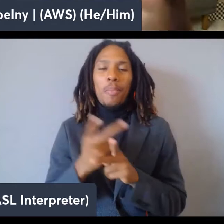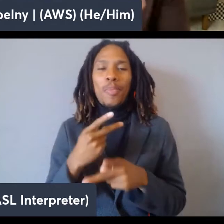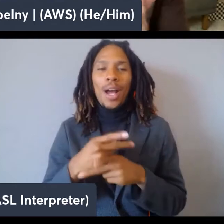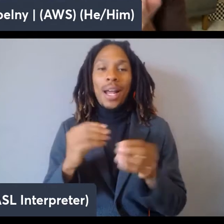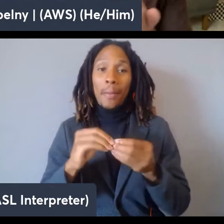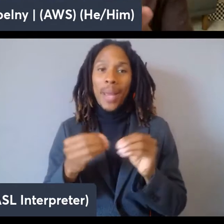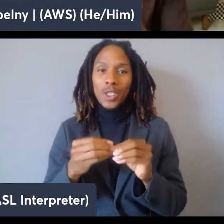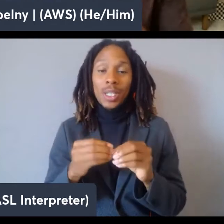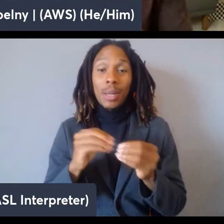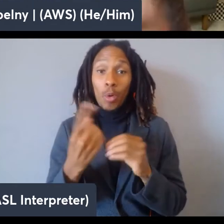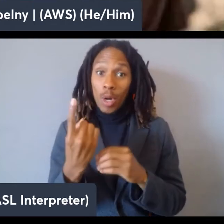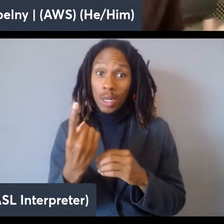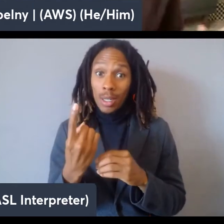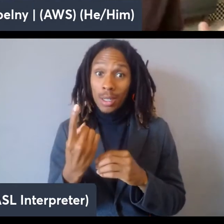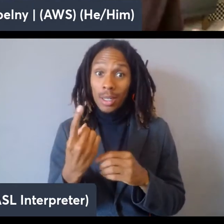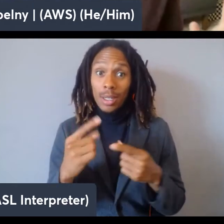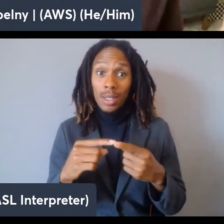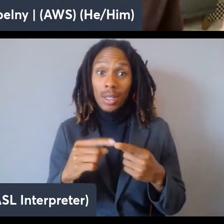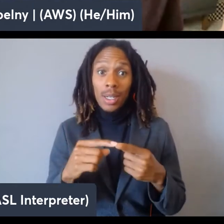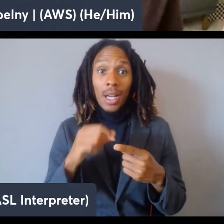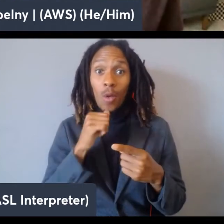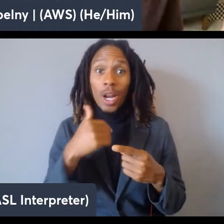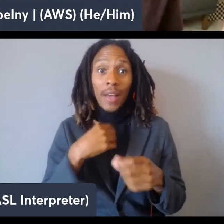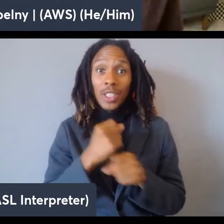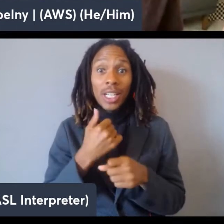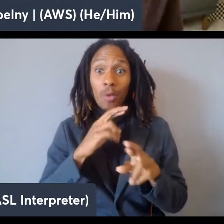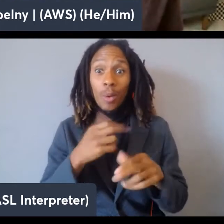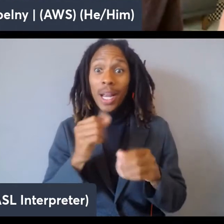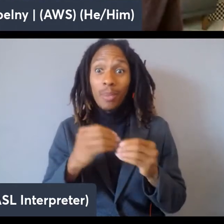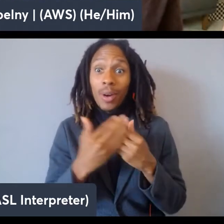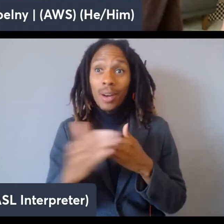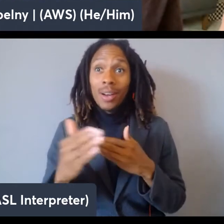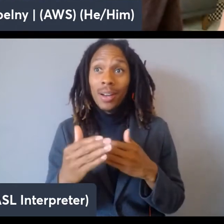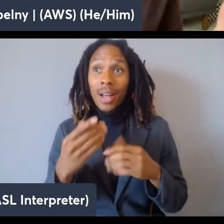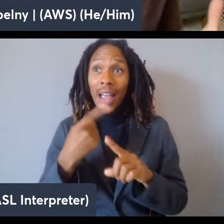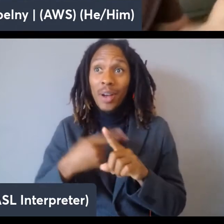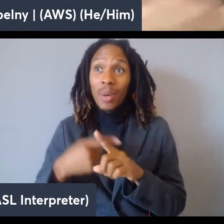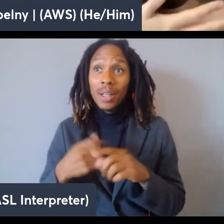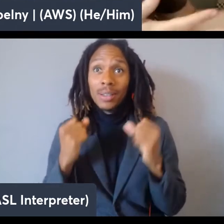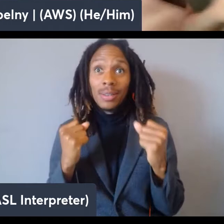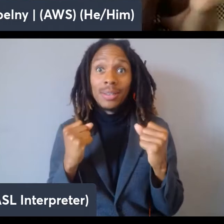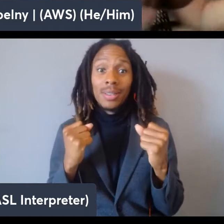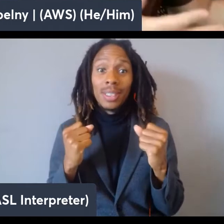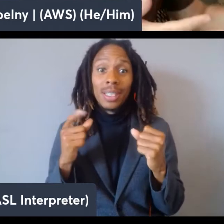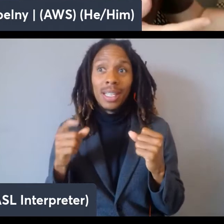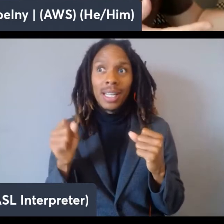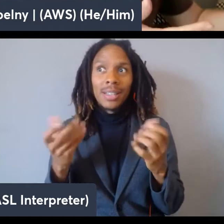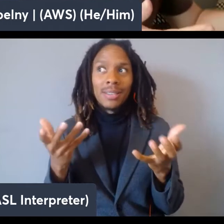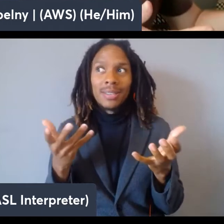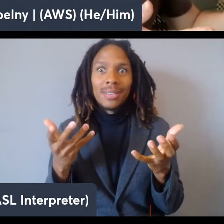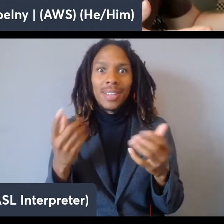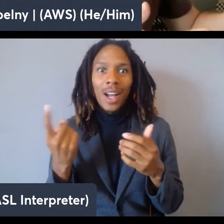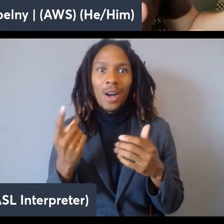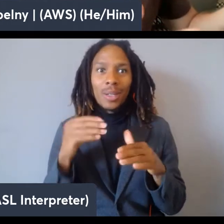Number one, we don't have to generate that report anymore per month. They can just always come in and see it.